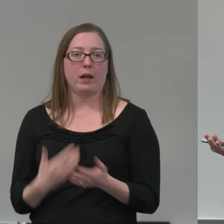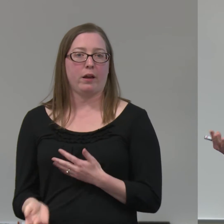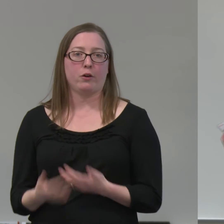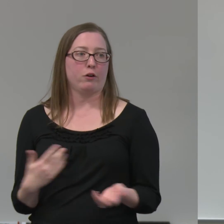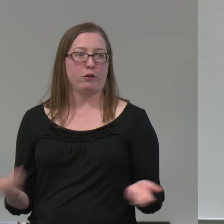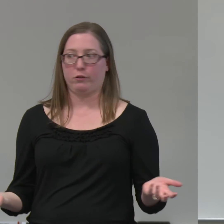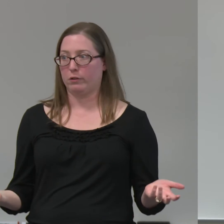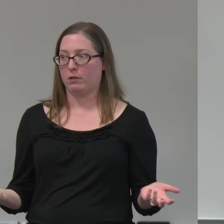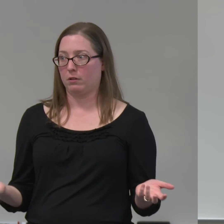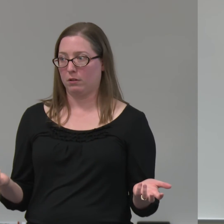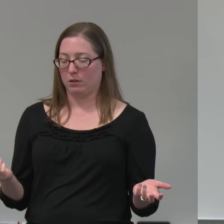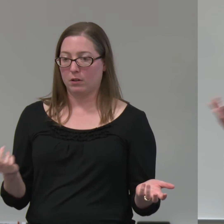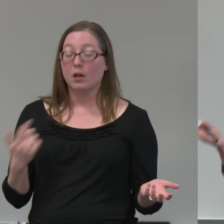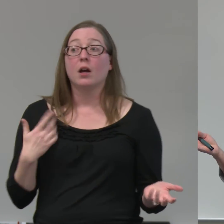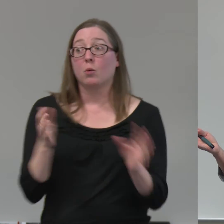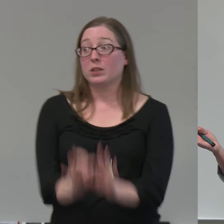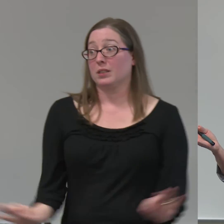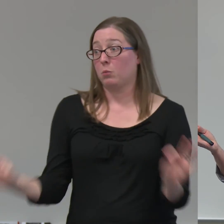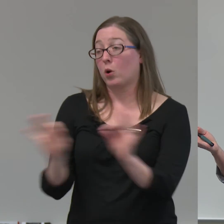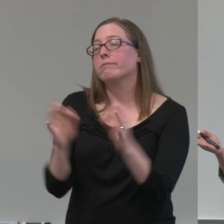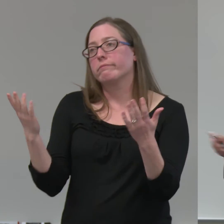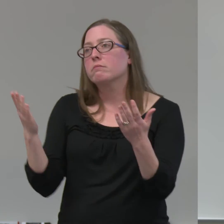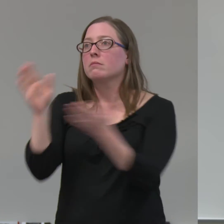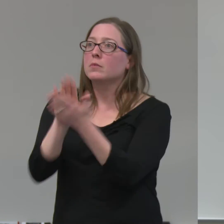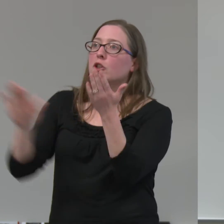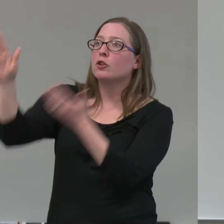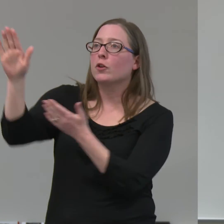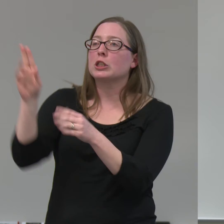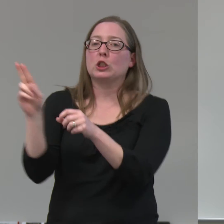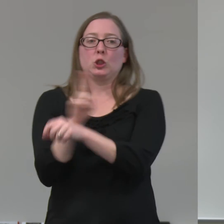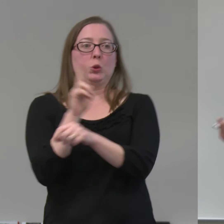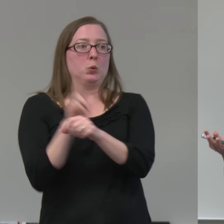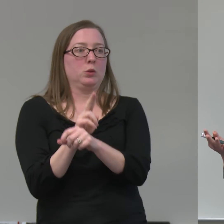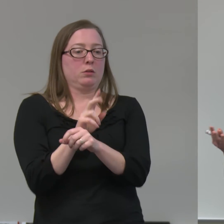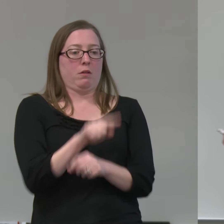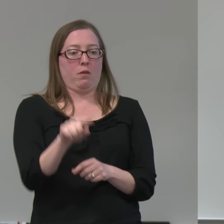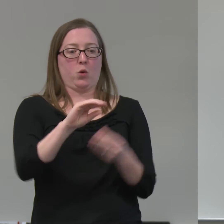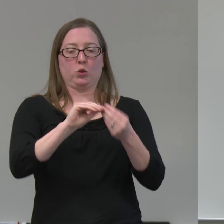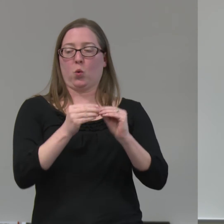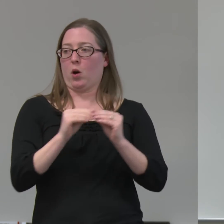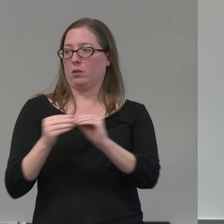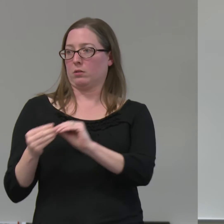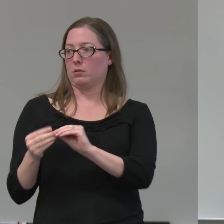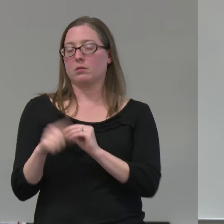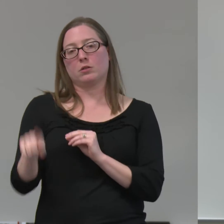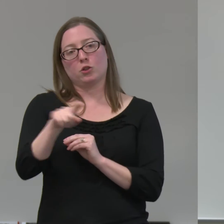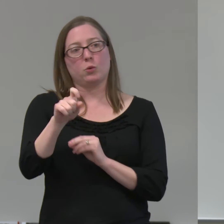It matters that the schools use them, and so you have to do as well as possible.